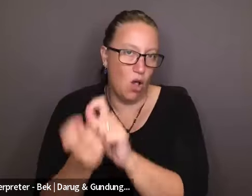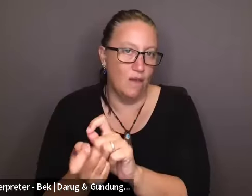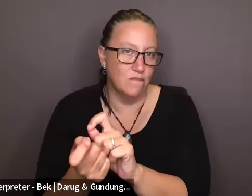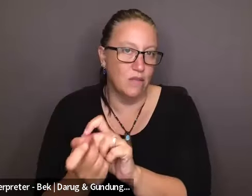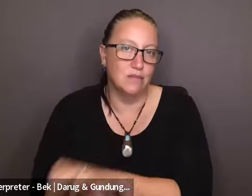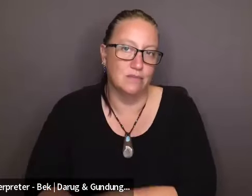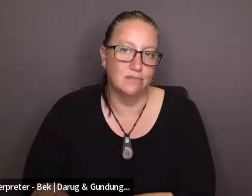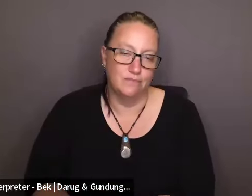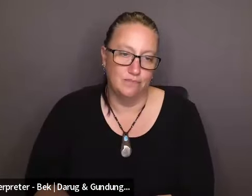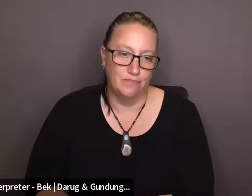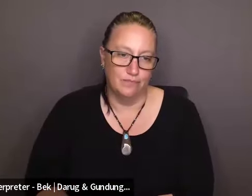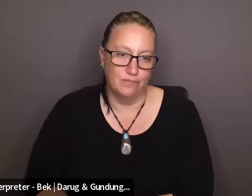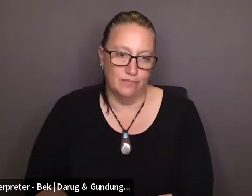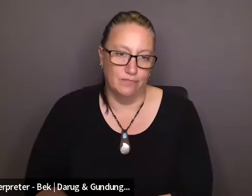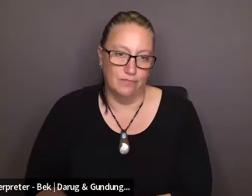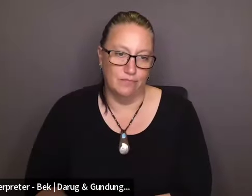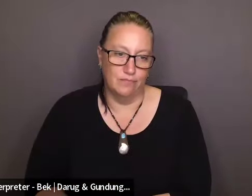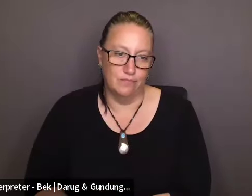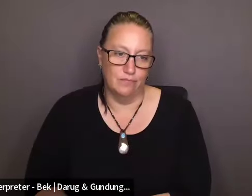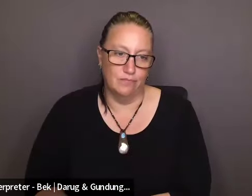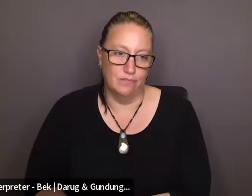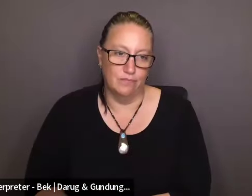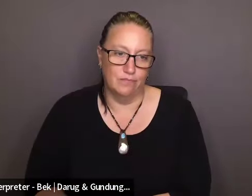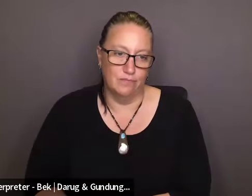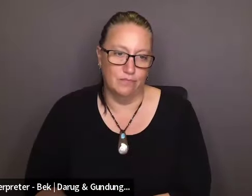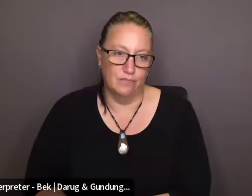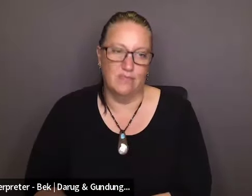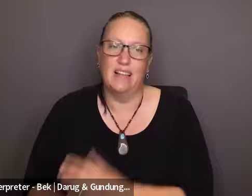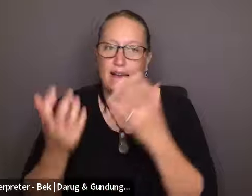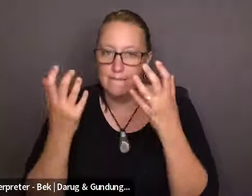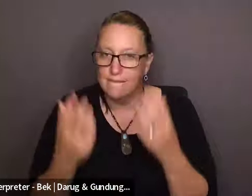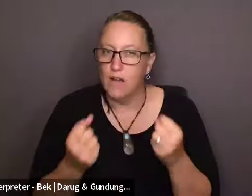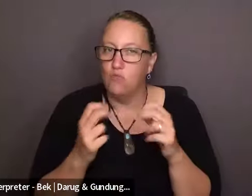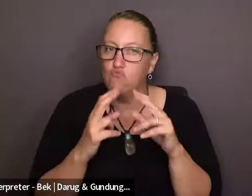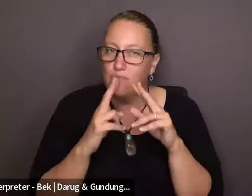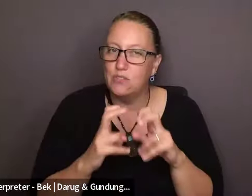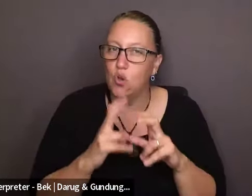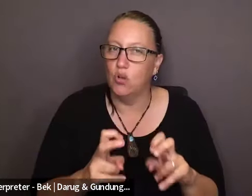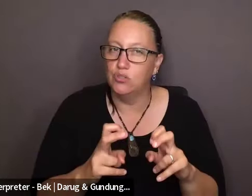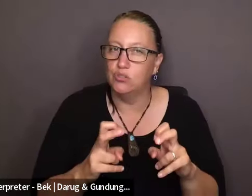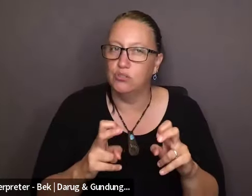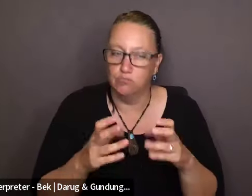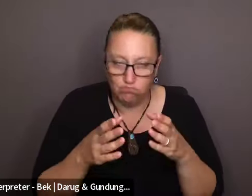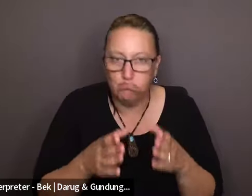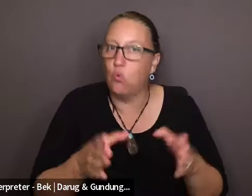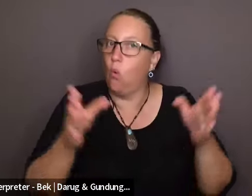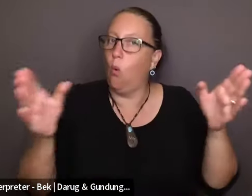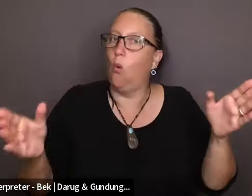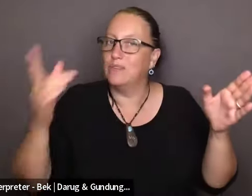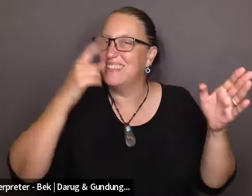or an opportunity, depending on how you look at it, but - and also things do evolve and it's a very broad research